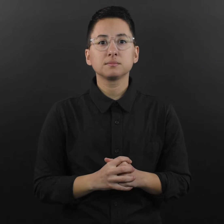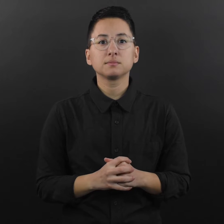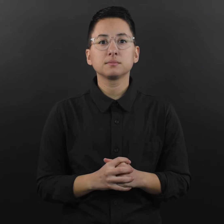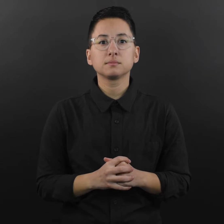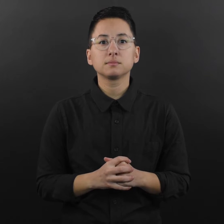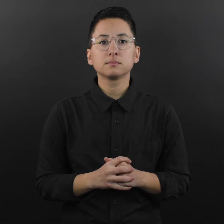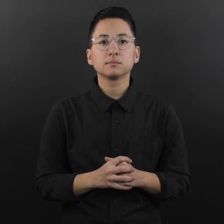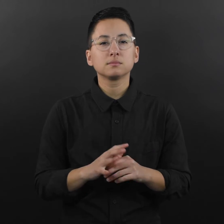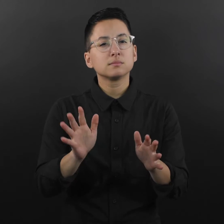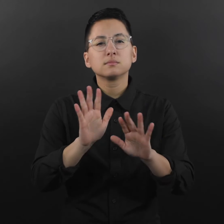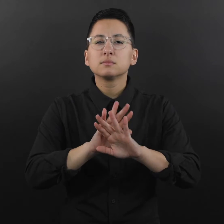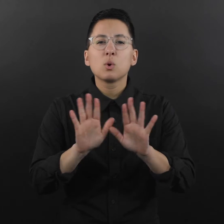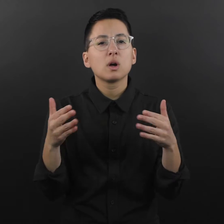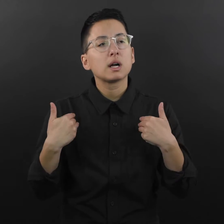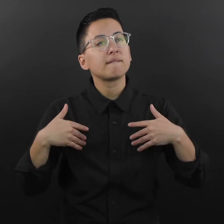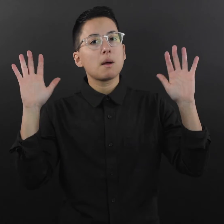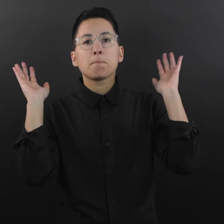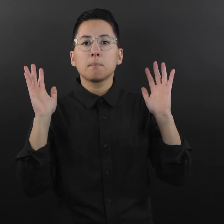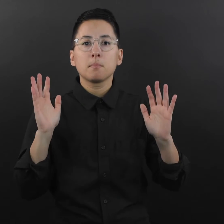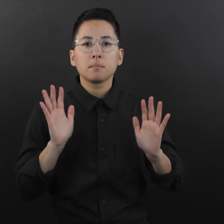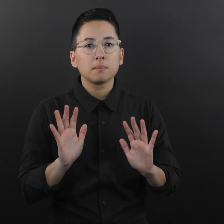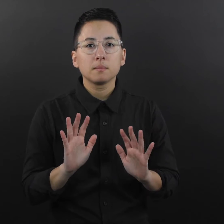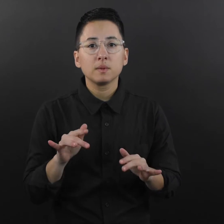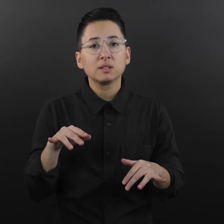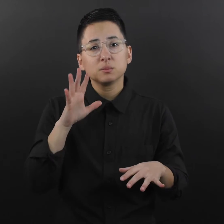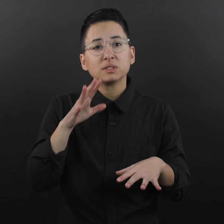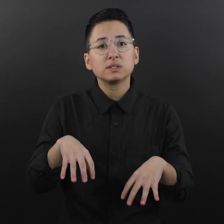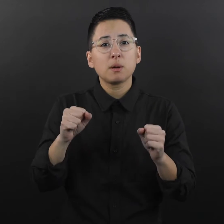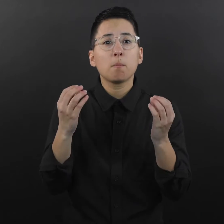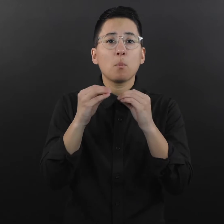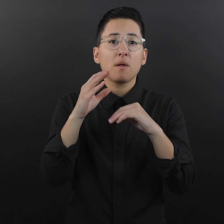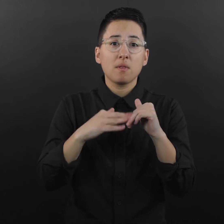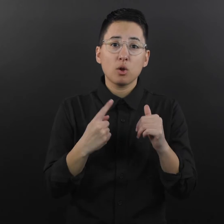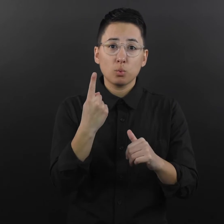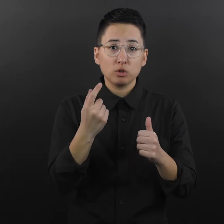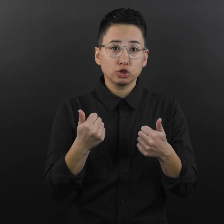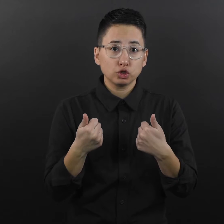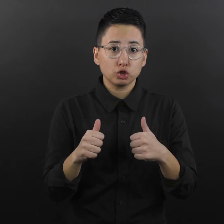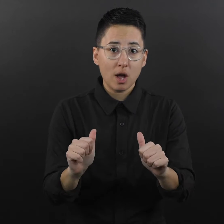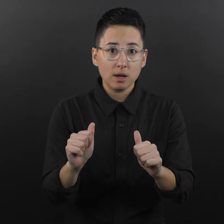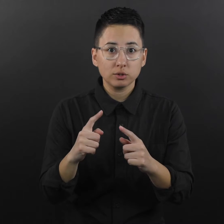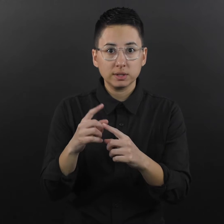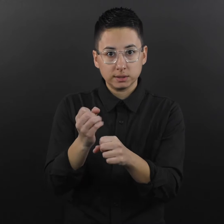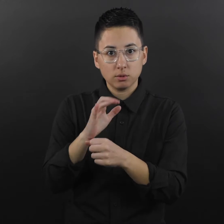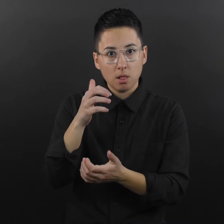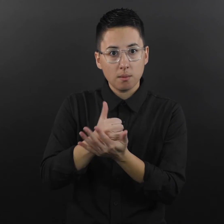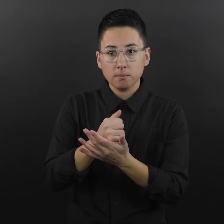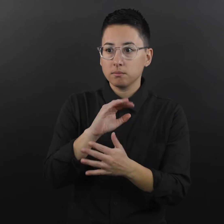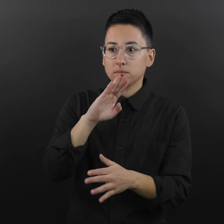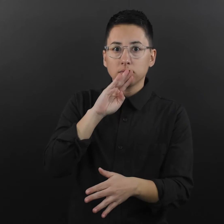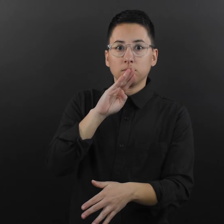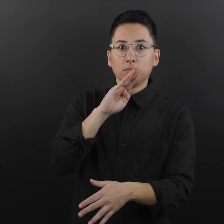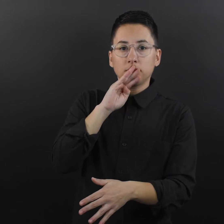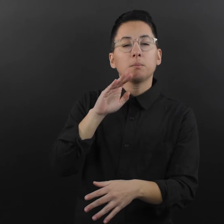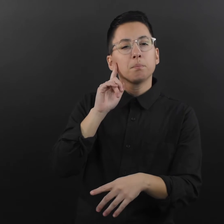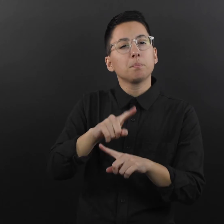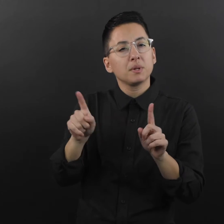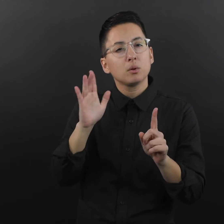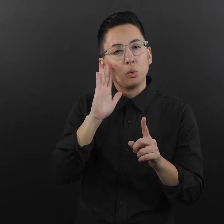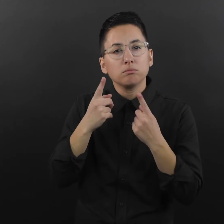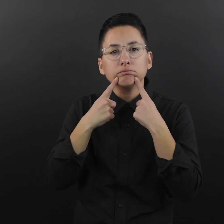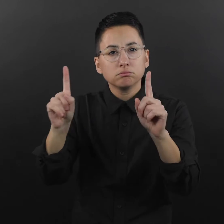Don’t give up! It may take more than one try to get the help you need.